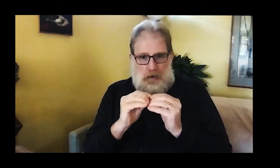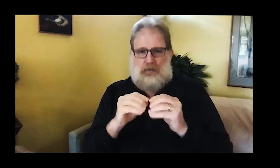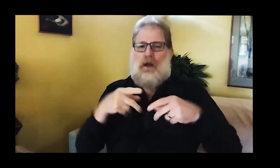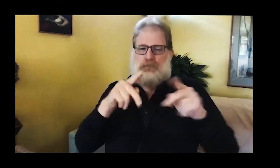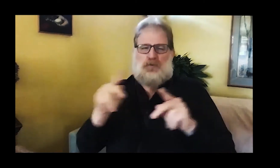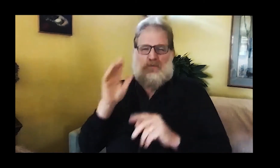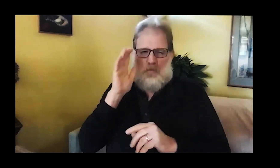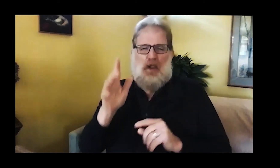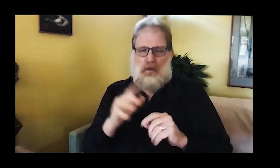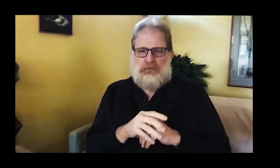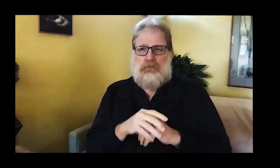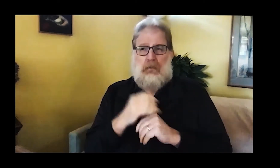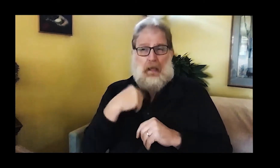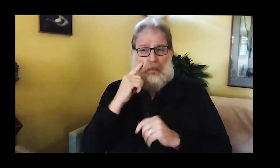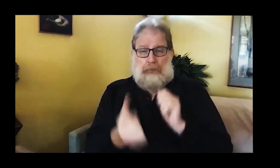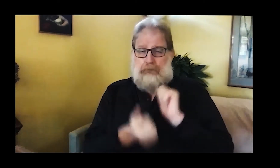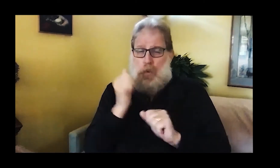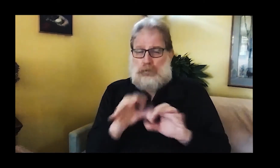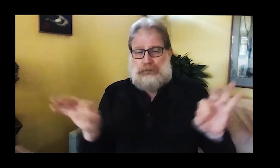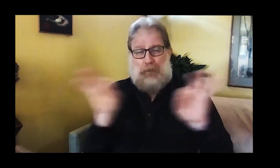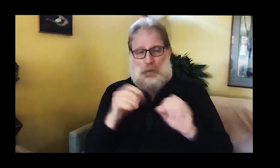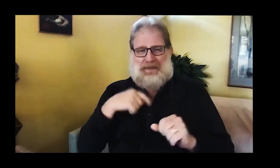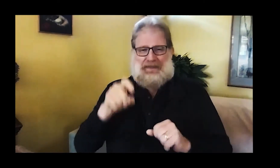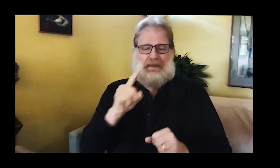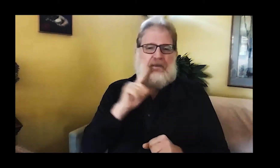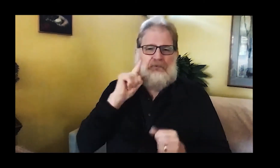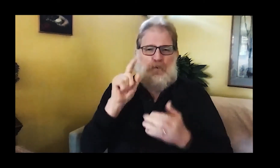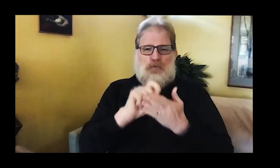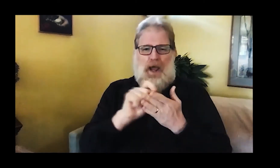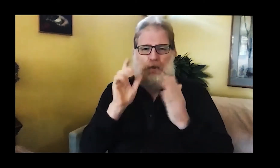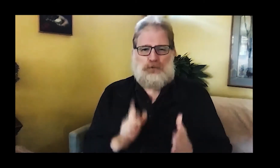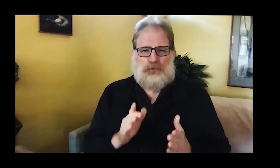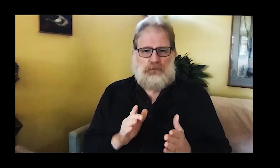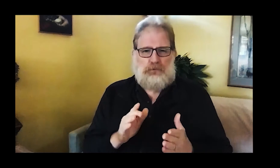and more opportunities in the future. Something that's critical is that we need to have some Deaf